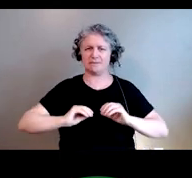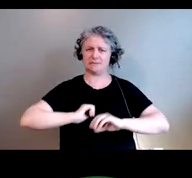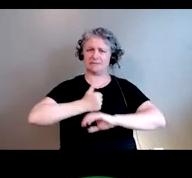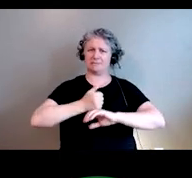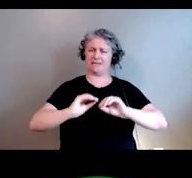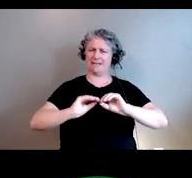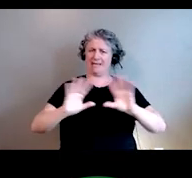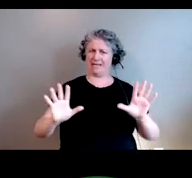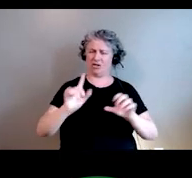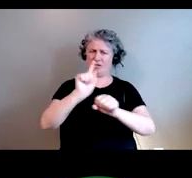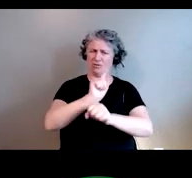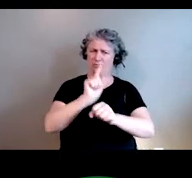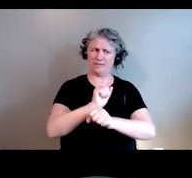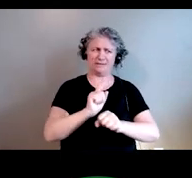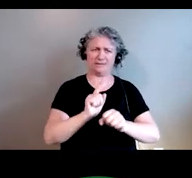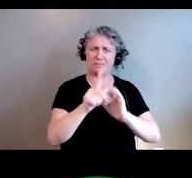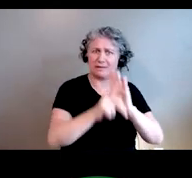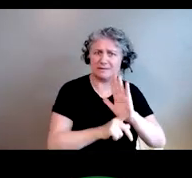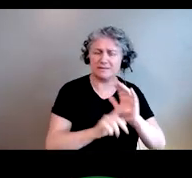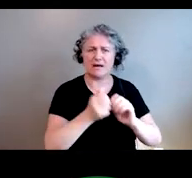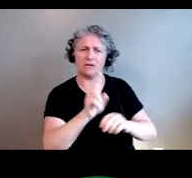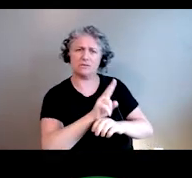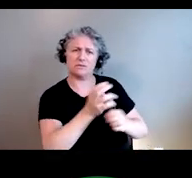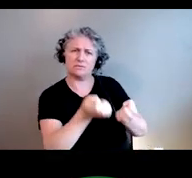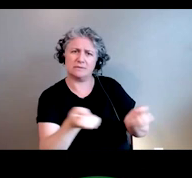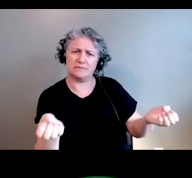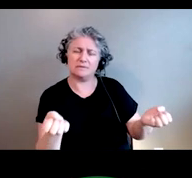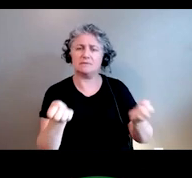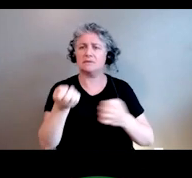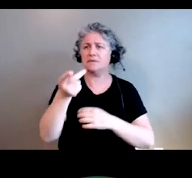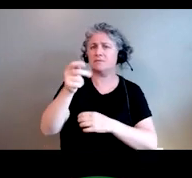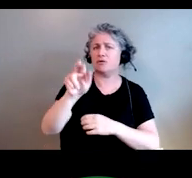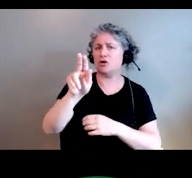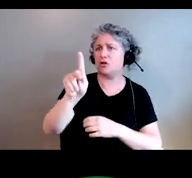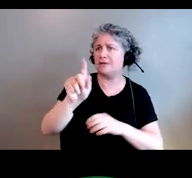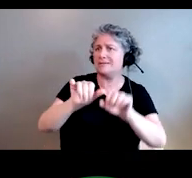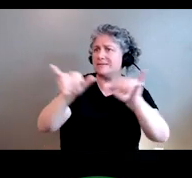park systems and trails as the mobility devices that they are that are providing access and